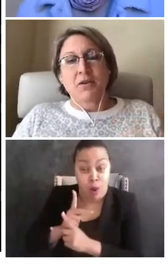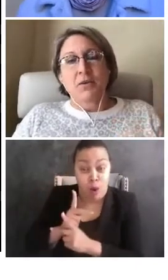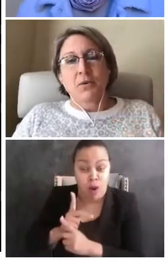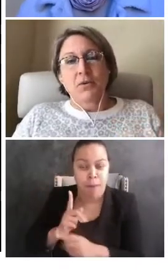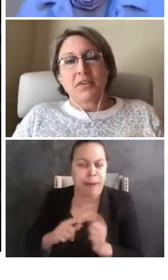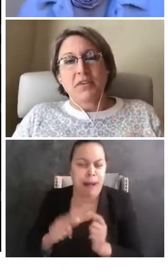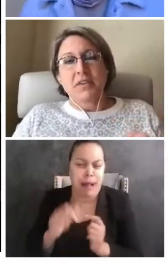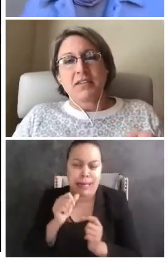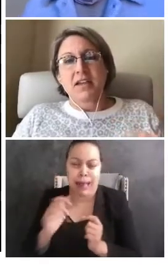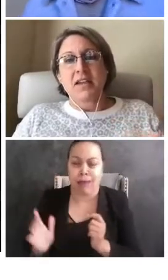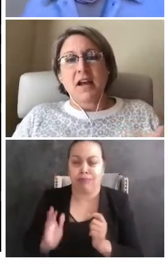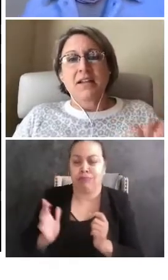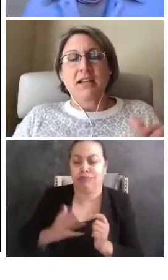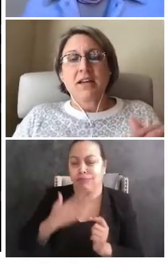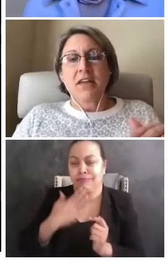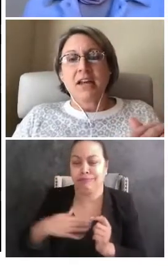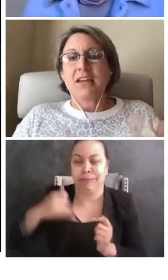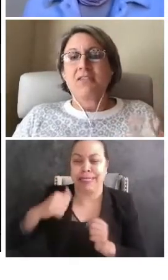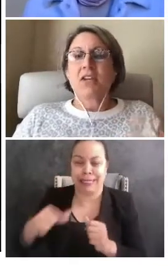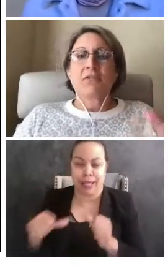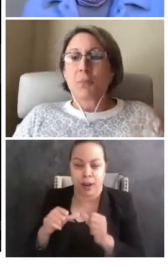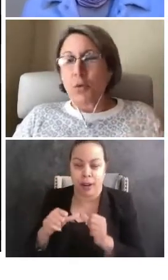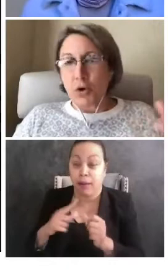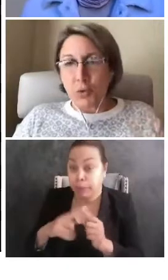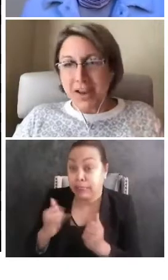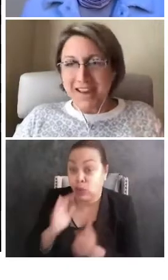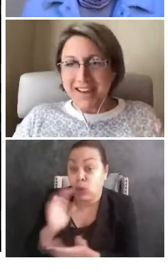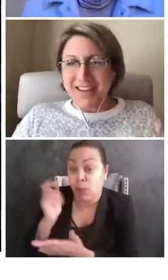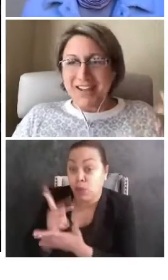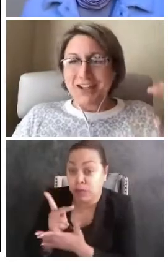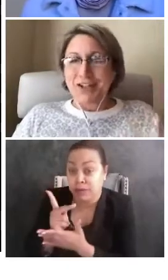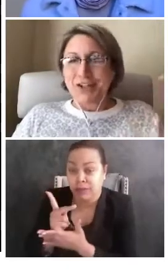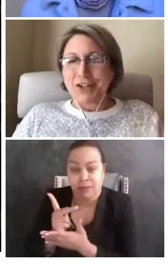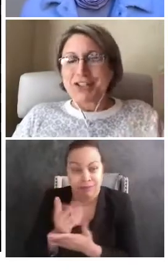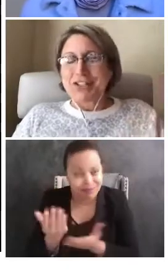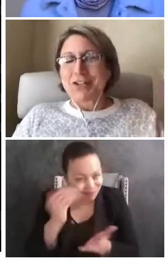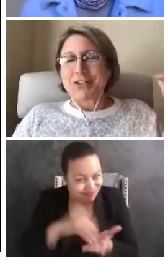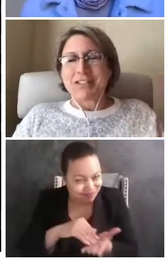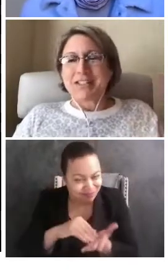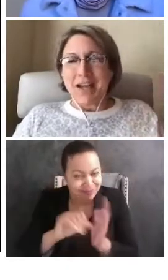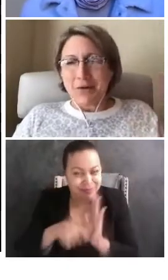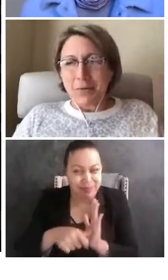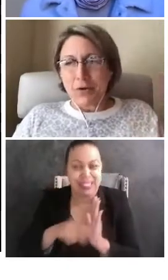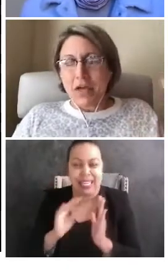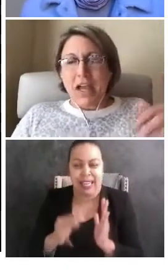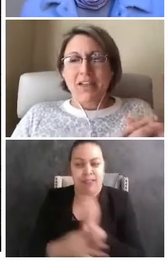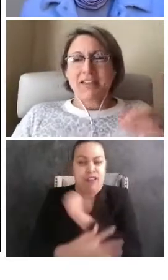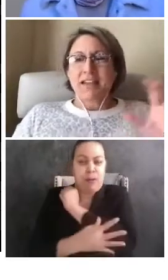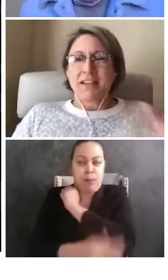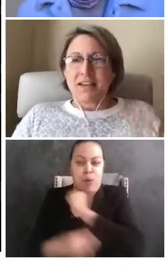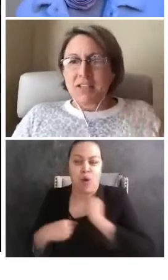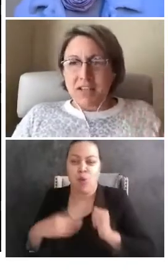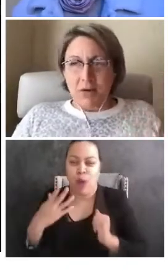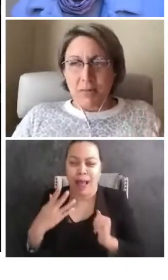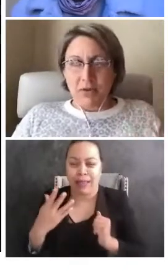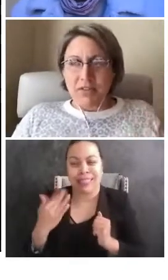So even if you're a poor white, you're still desirable.